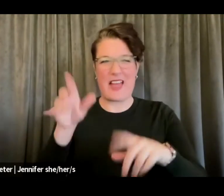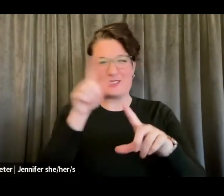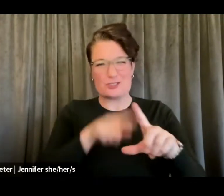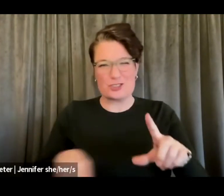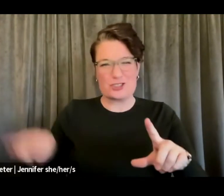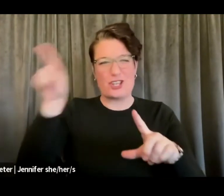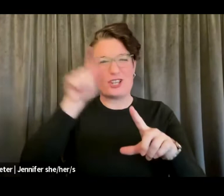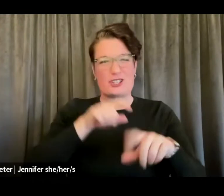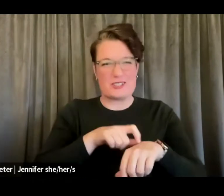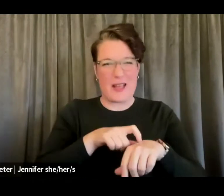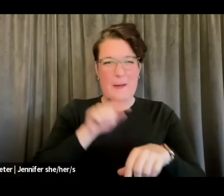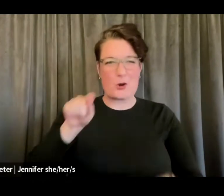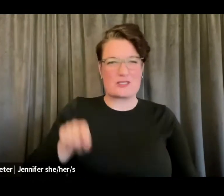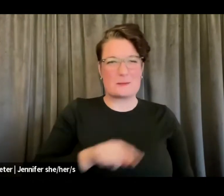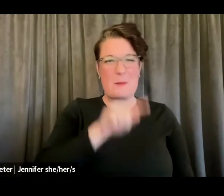Thank you. Hmm.